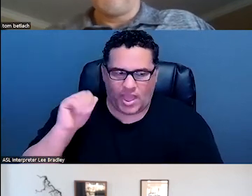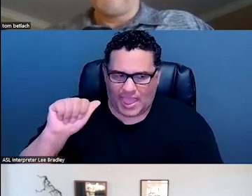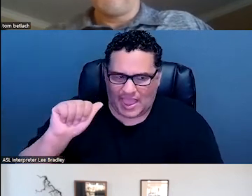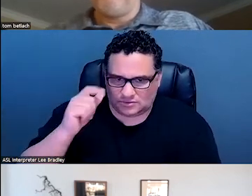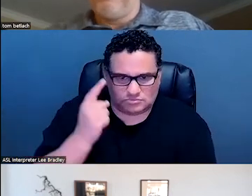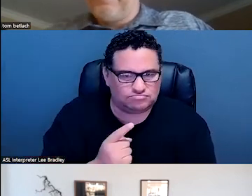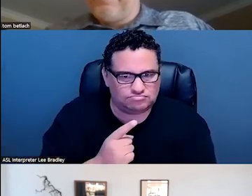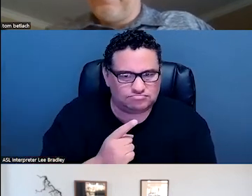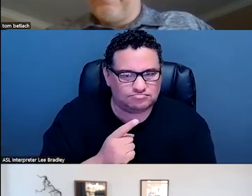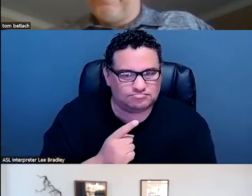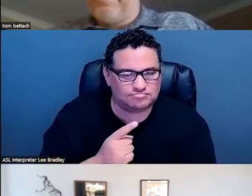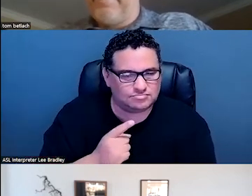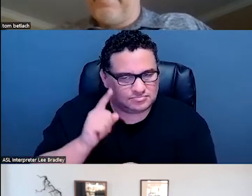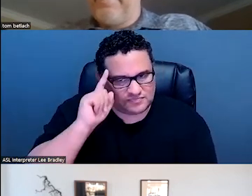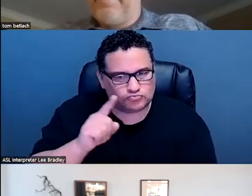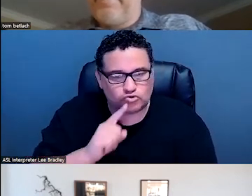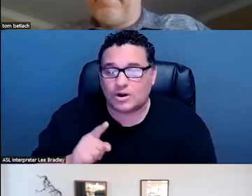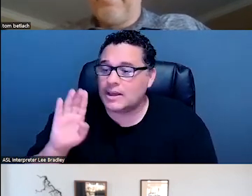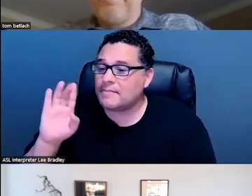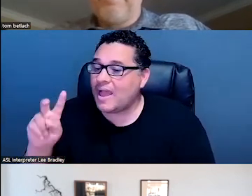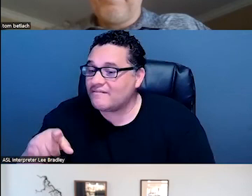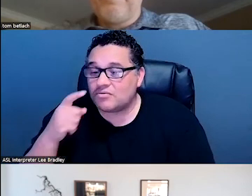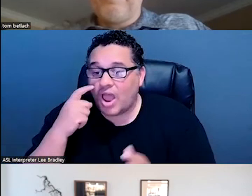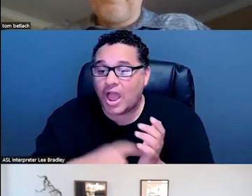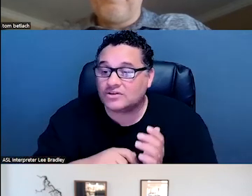DO YOU RECOGNIZE ANY OF THE OTHERS? >> I